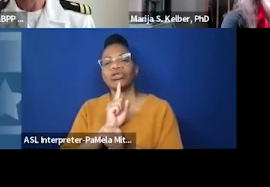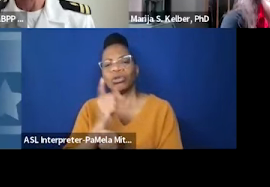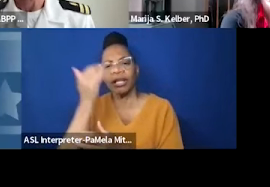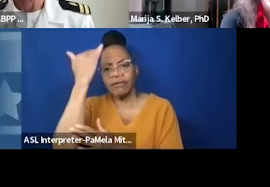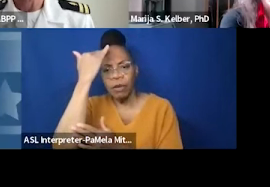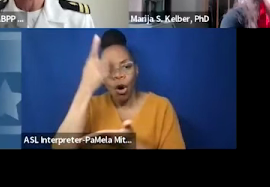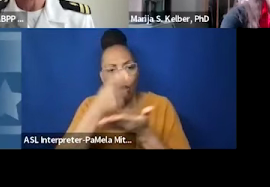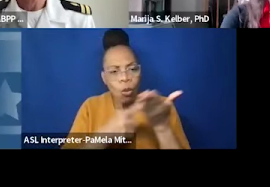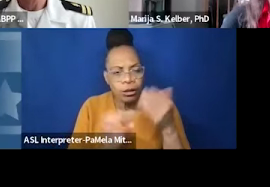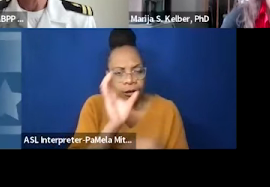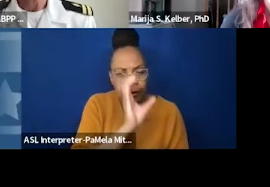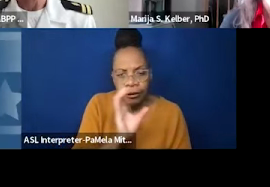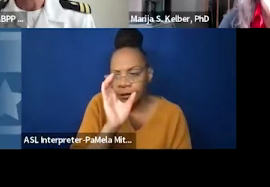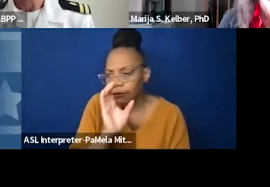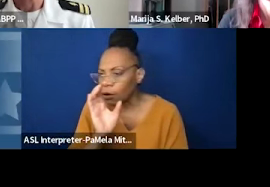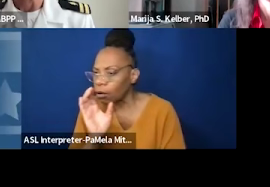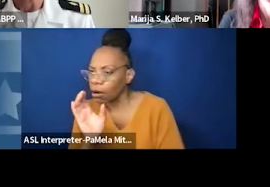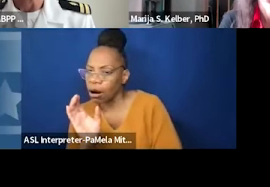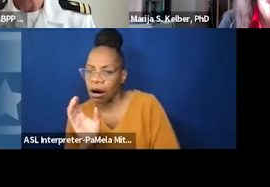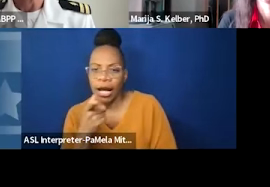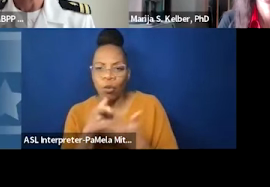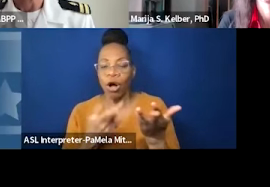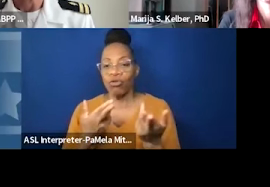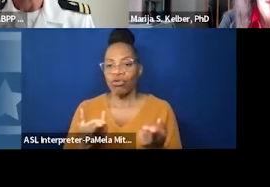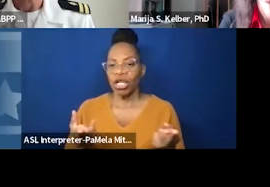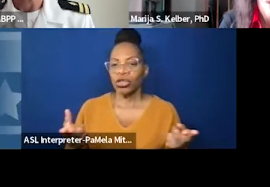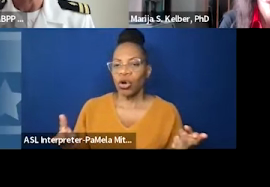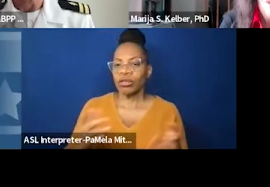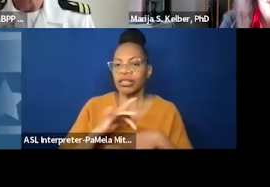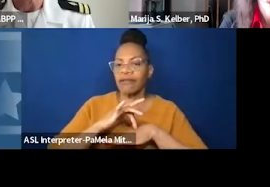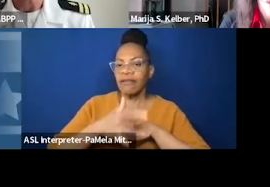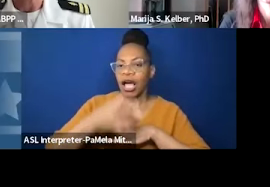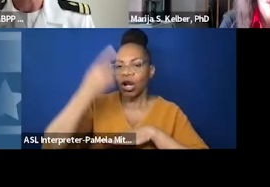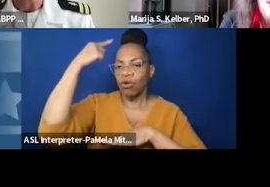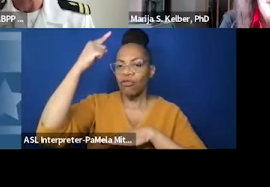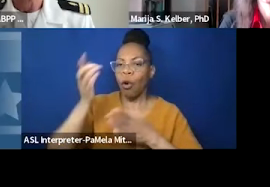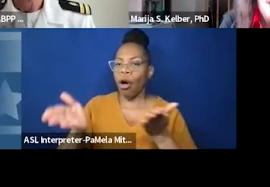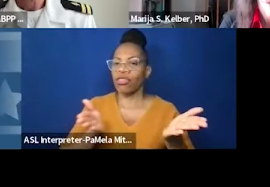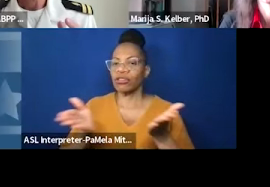when to be looking out for it, and what resources are available for the service members that they lead.